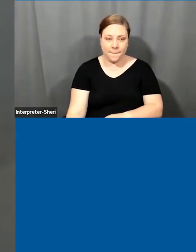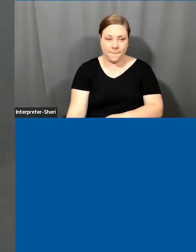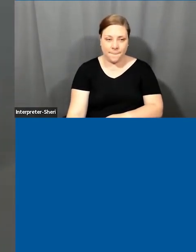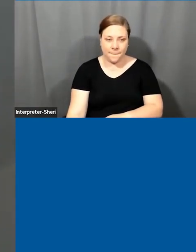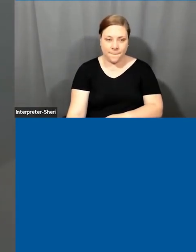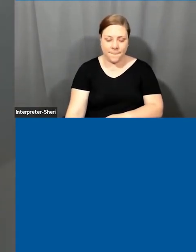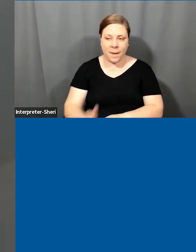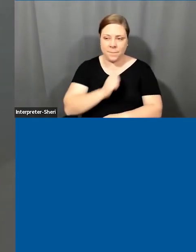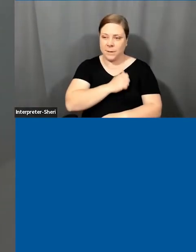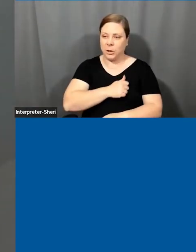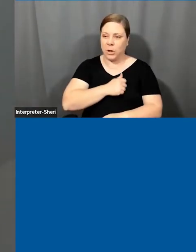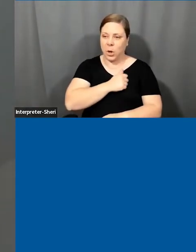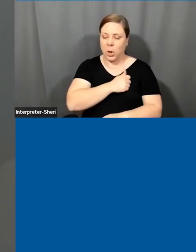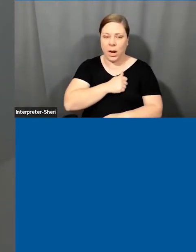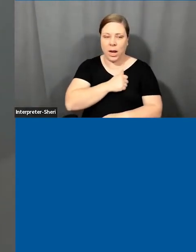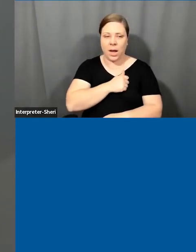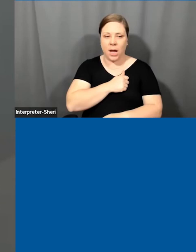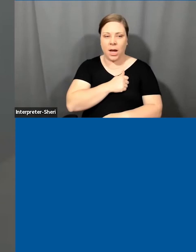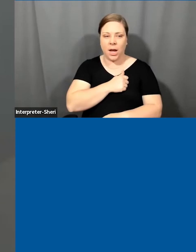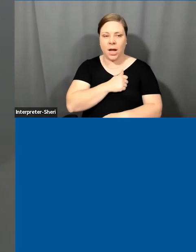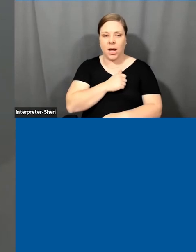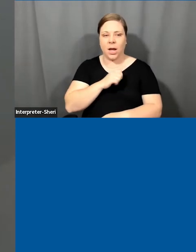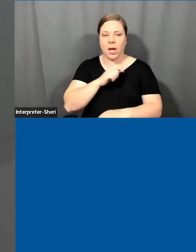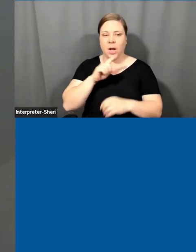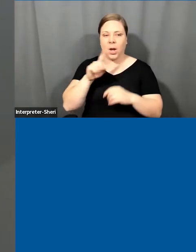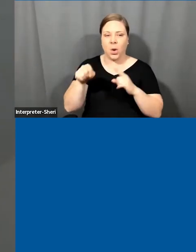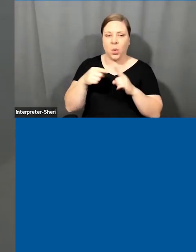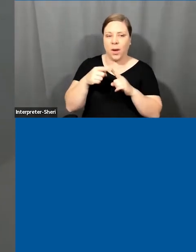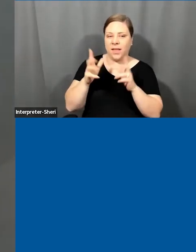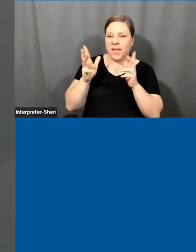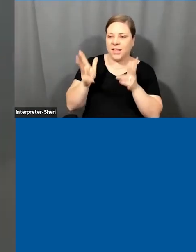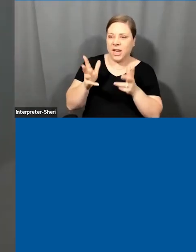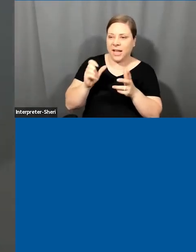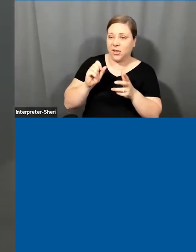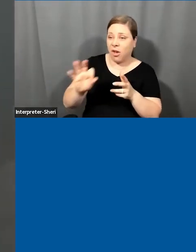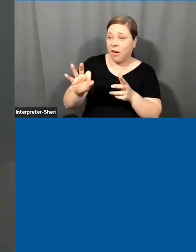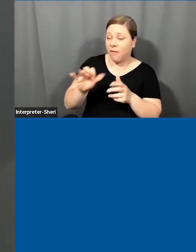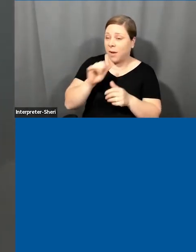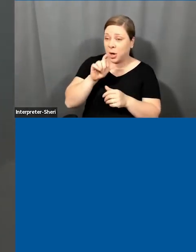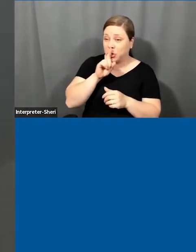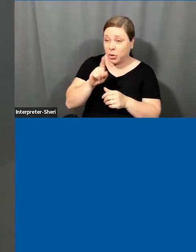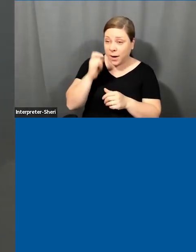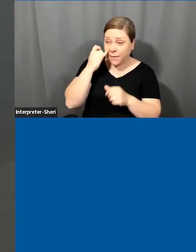Sorry, when I have turned the chat off, I don't even hear if I got confirmation that I posted the right thing in there. Did that work?